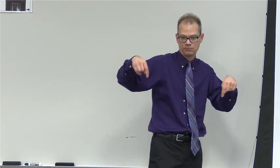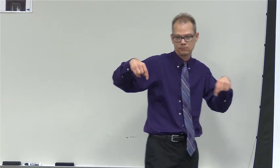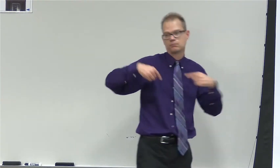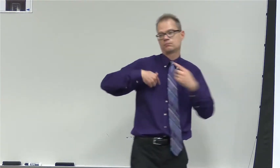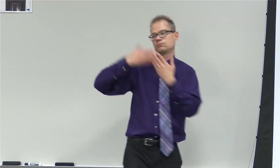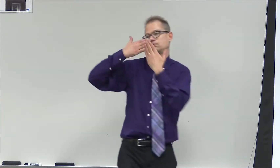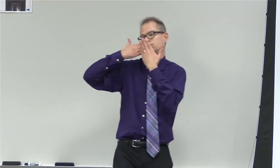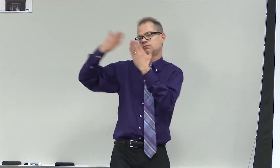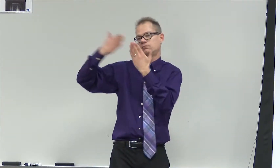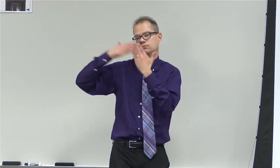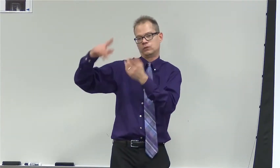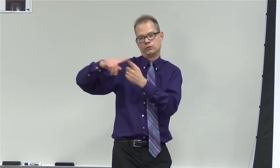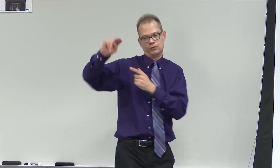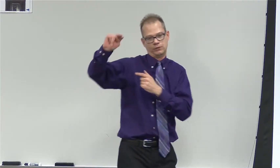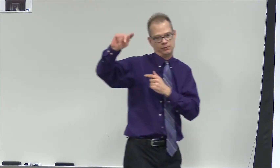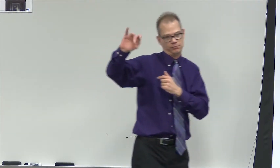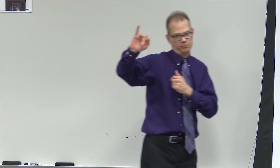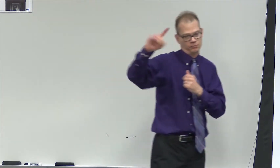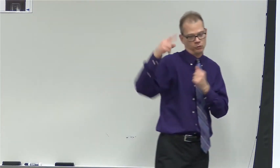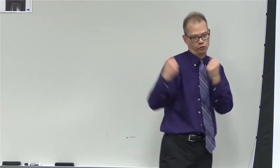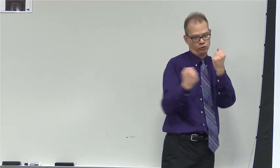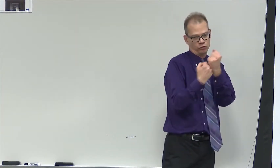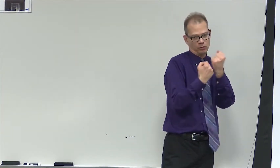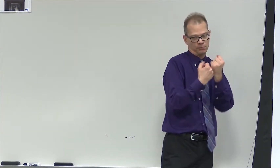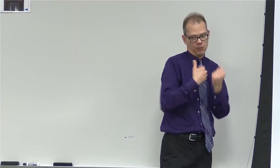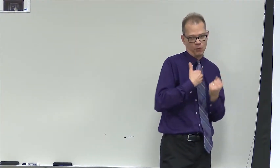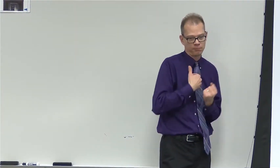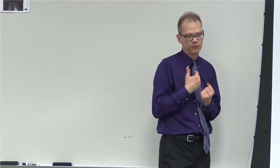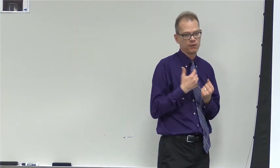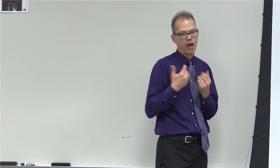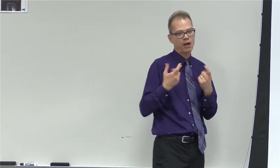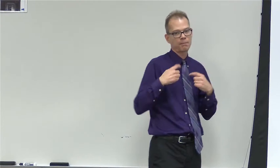and I'm very thankful to NTID for their support of me,